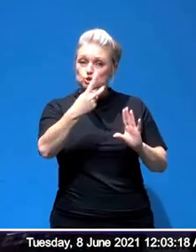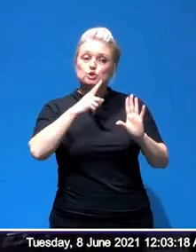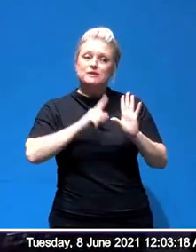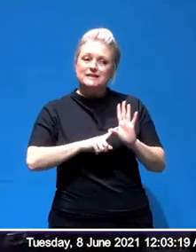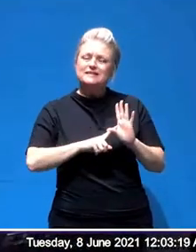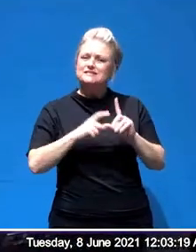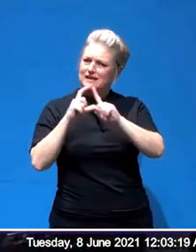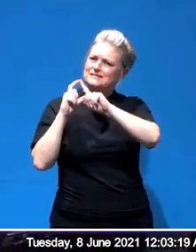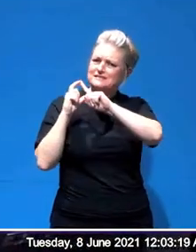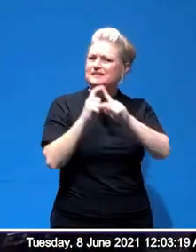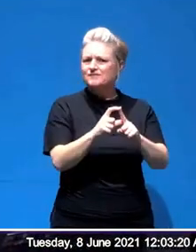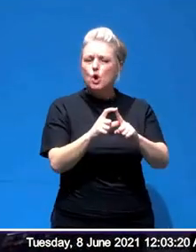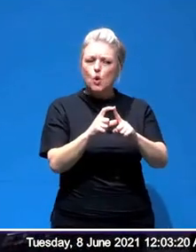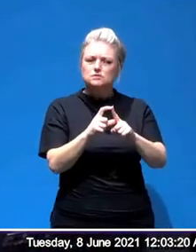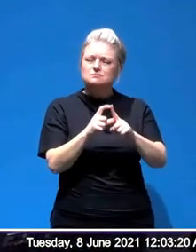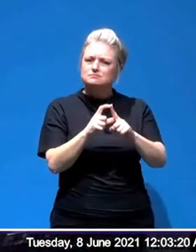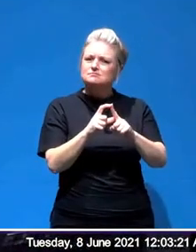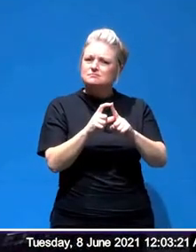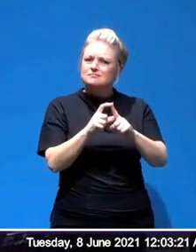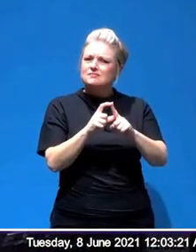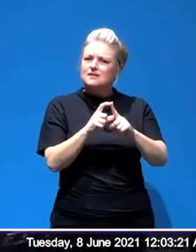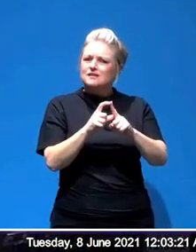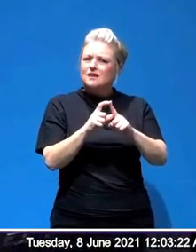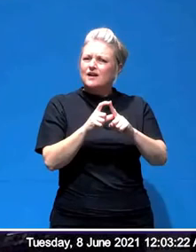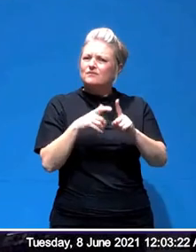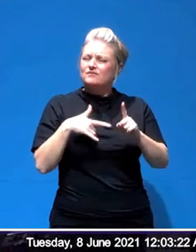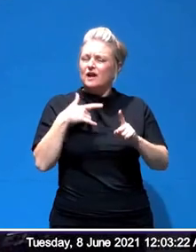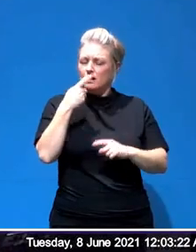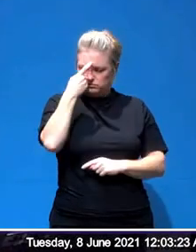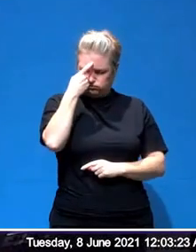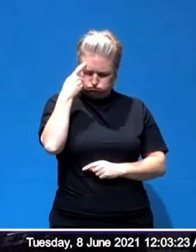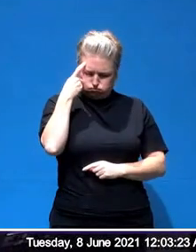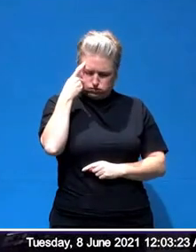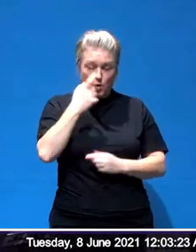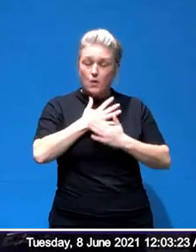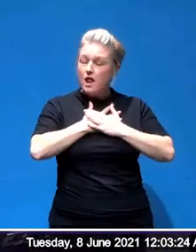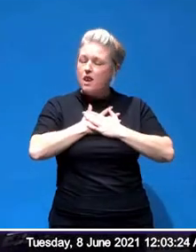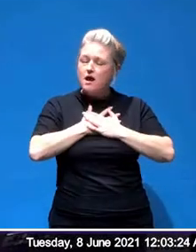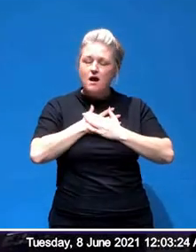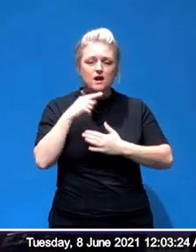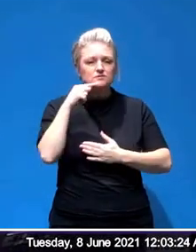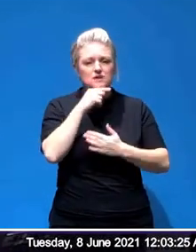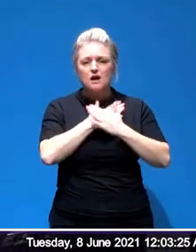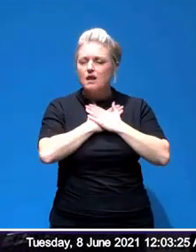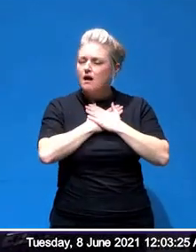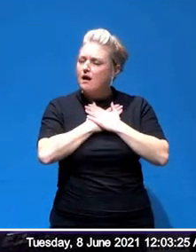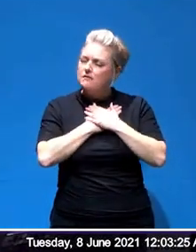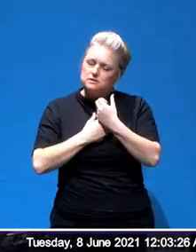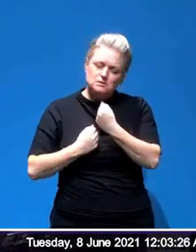time for all of Daniel's family. We love Daniel dearly and we have supported him through this time to the best of our ability.